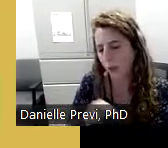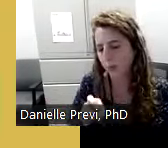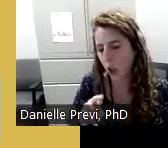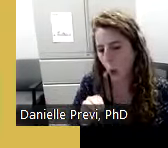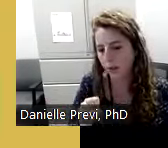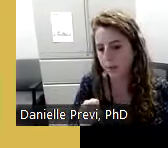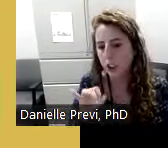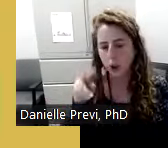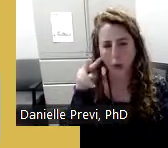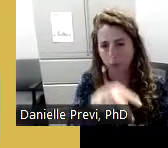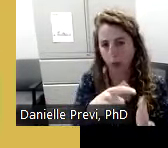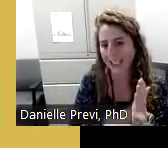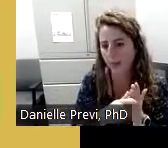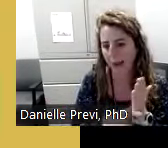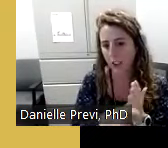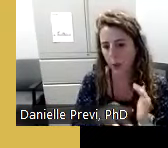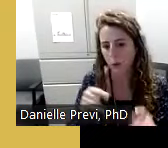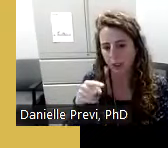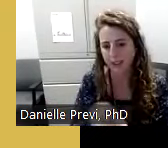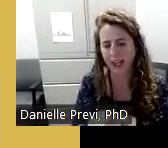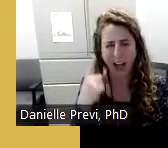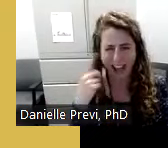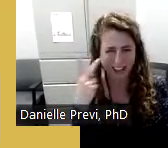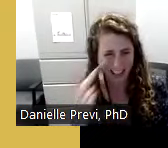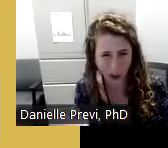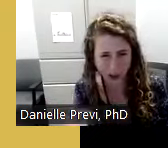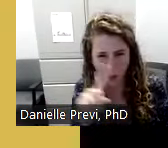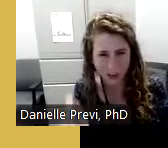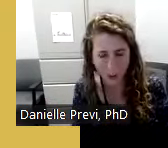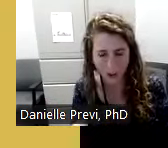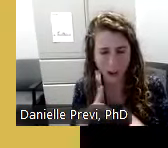deaf and hard of hearing children, norming the scores. So if you look at the manual,